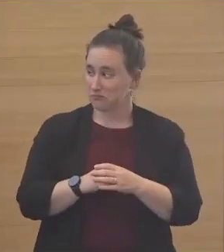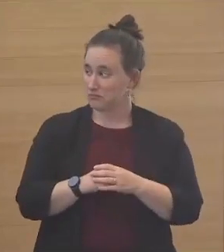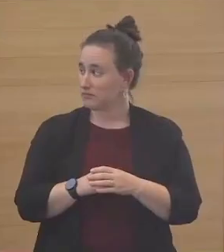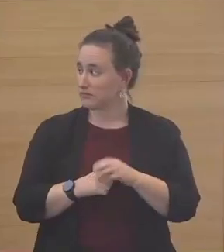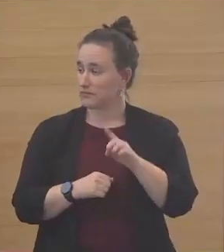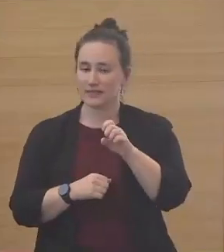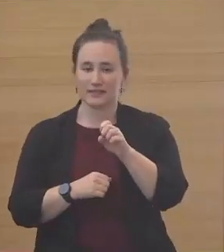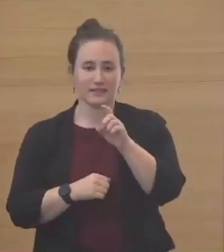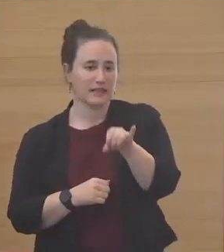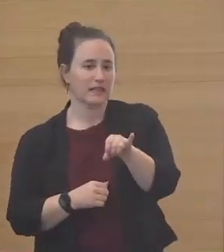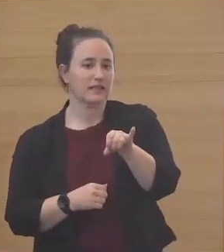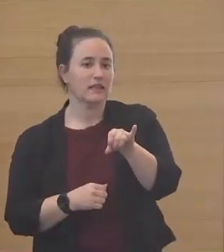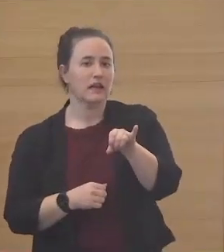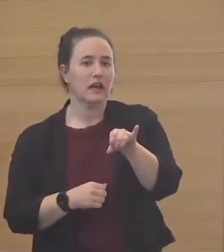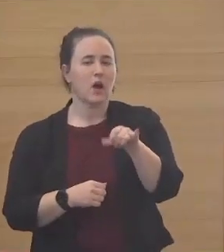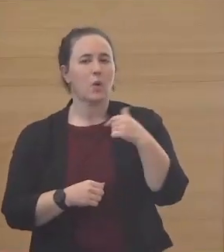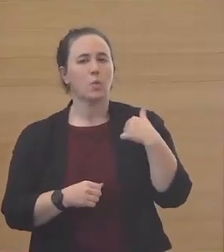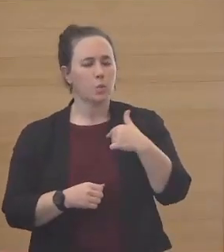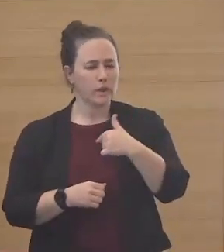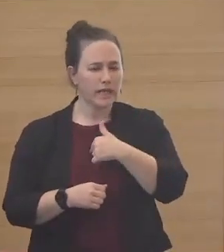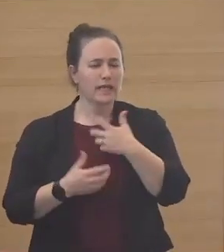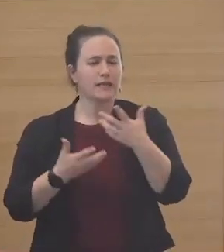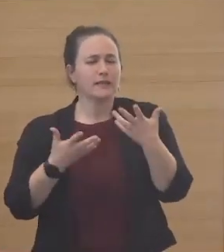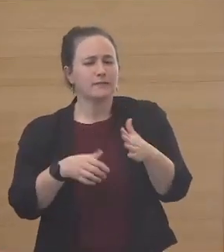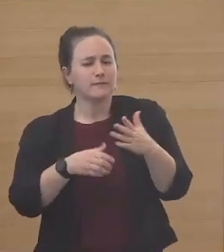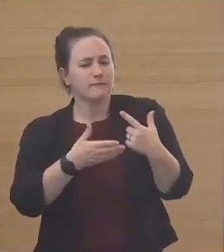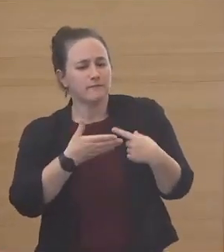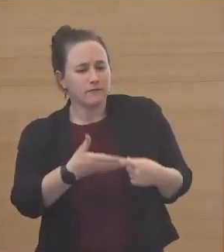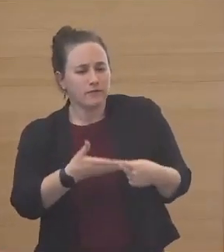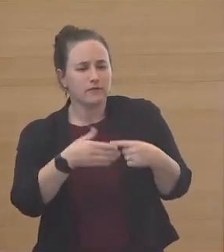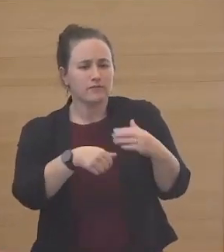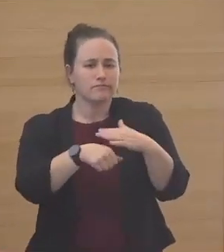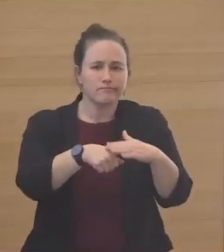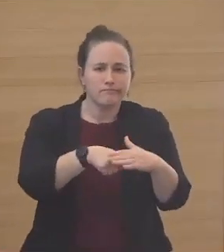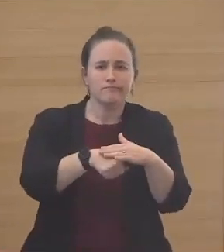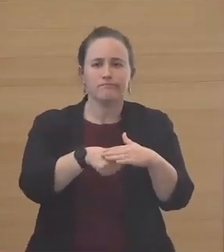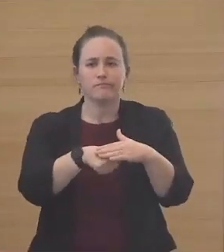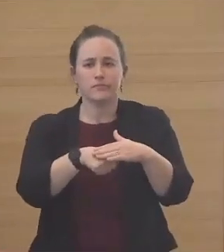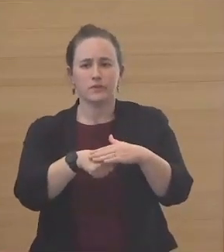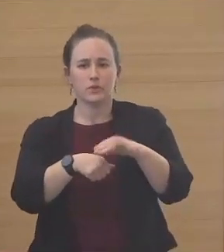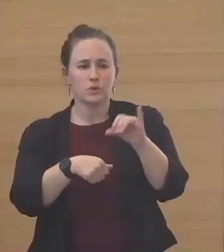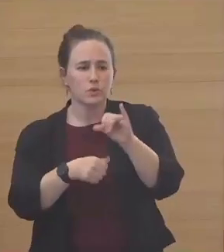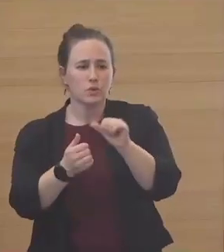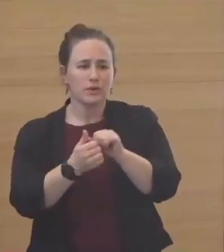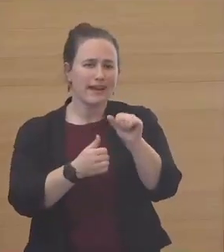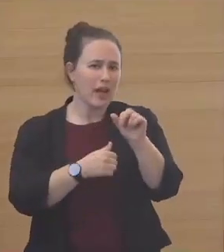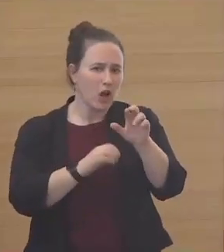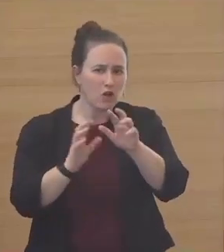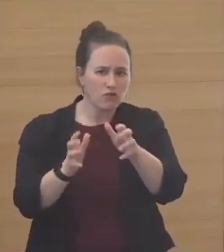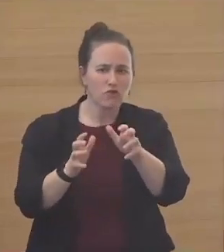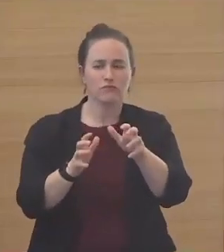I mean, I think that stuff we've sort of talked about, especially within our group, that this is just a small sampling